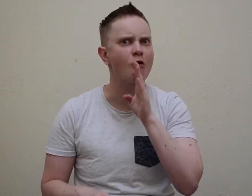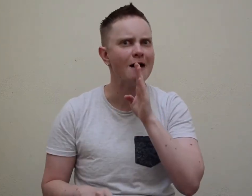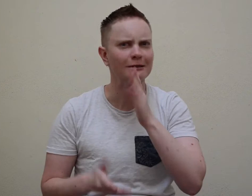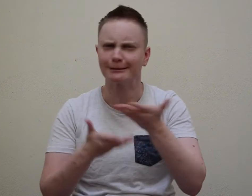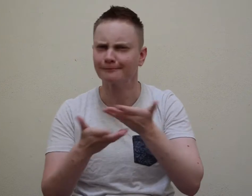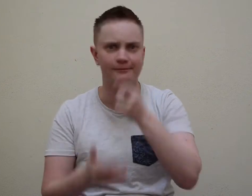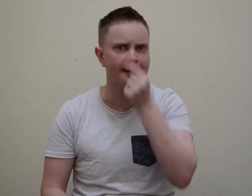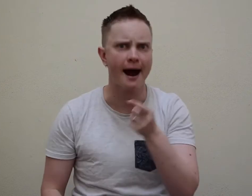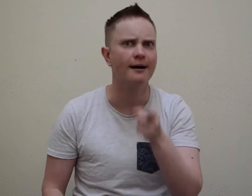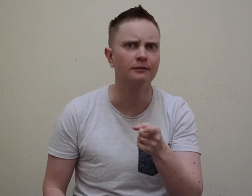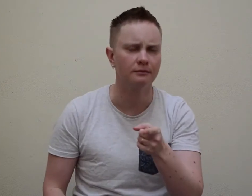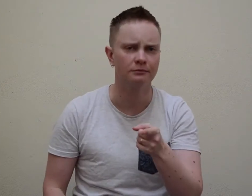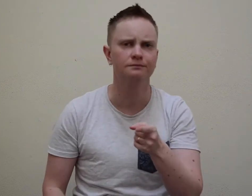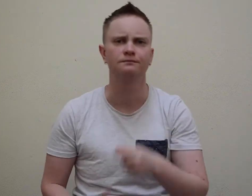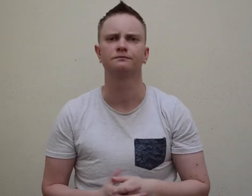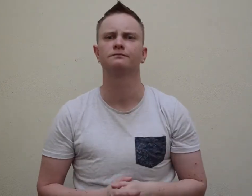you can message me privately and we can have a chat.